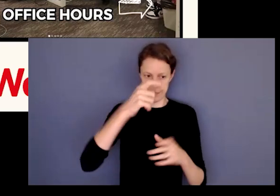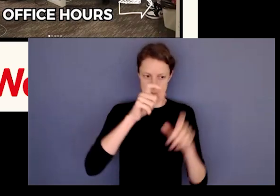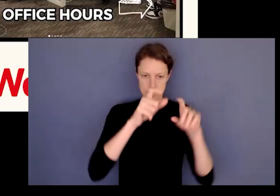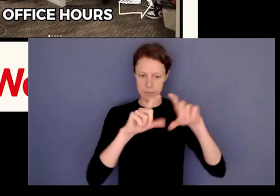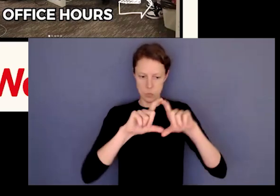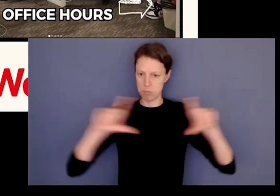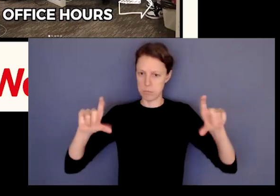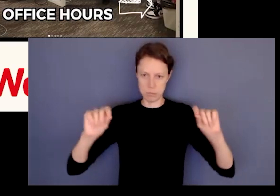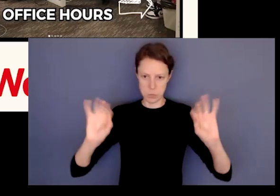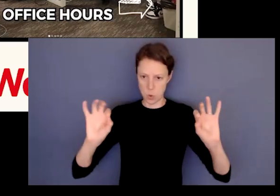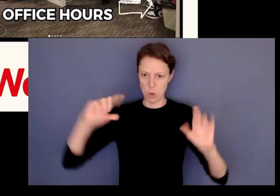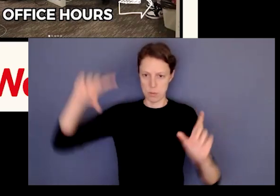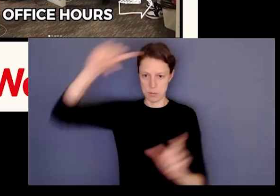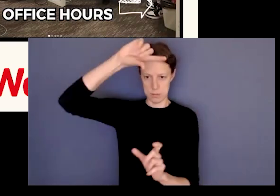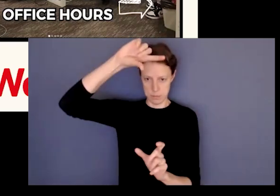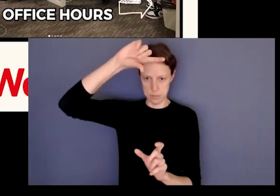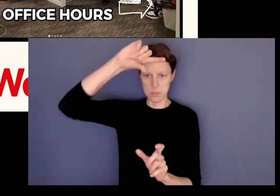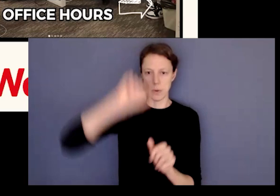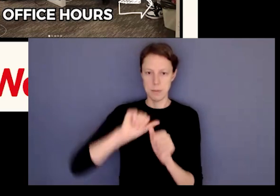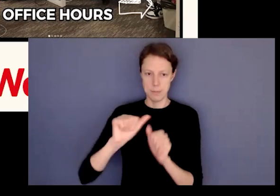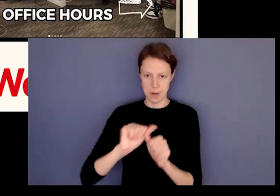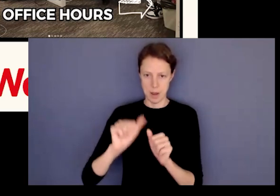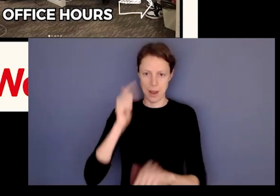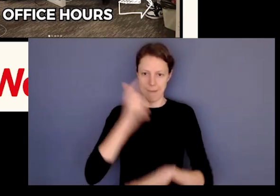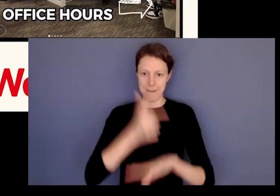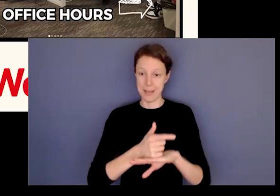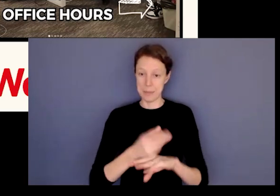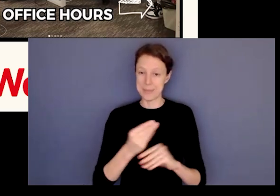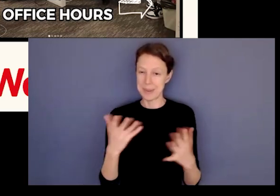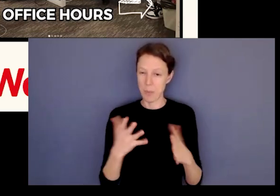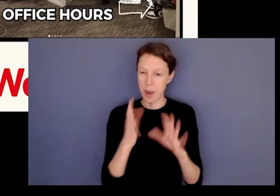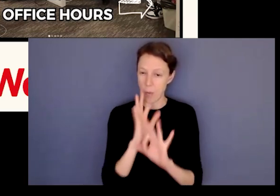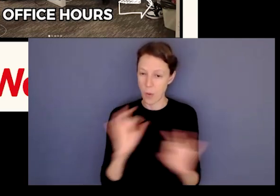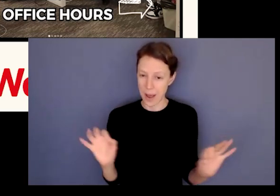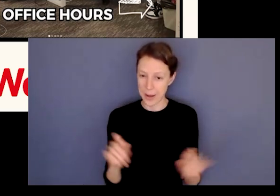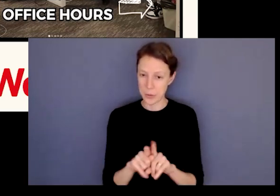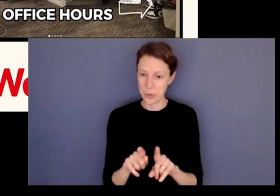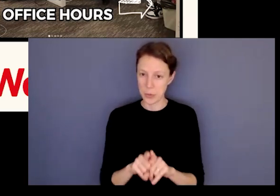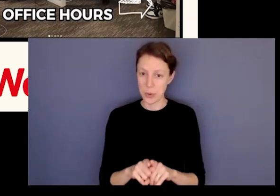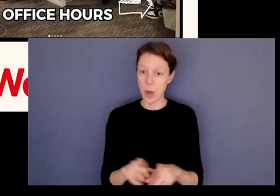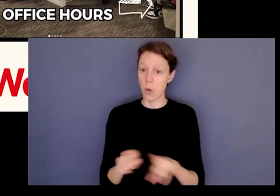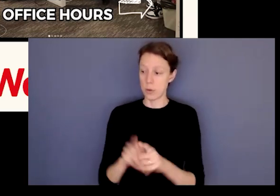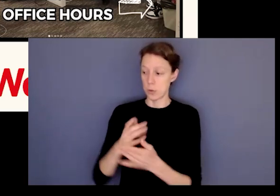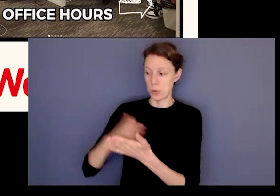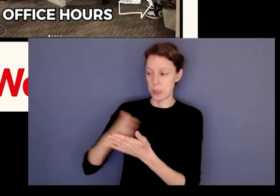organisations. We have cross posted with other youth organisations, like the Center for Multicultural Youth. We've